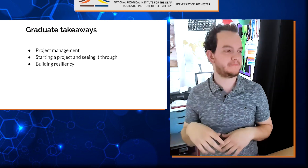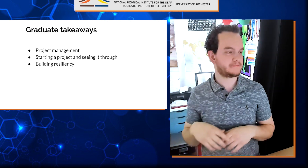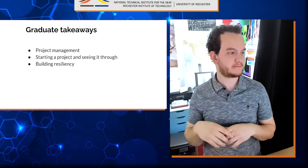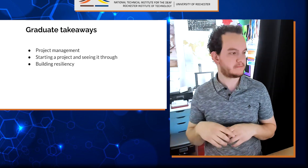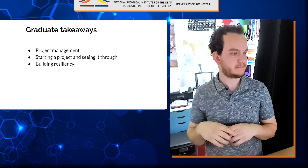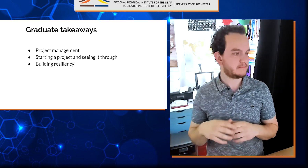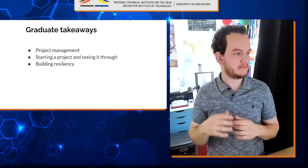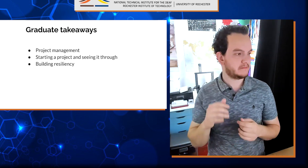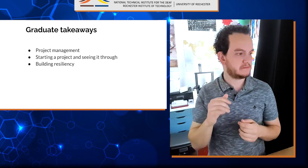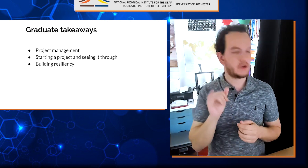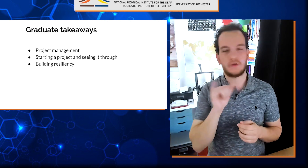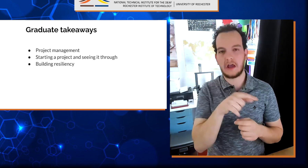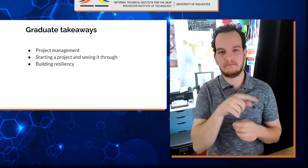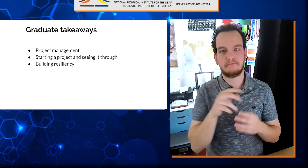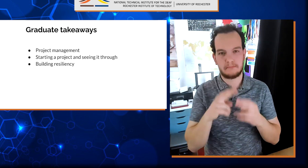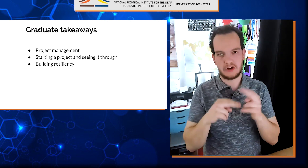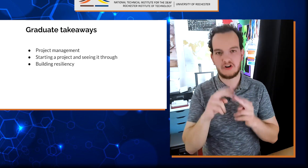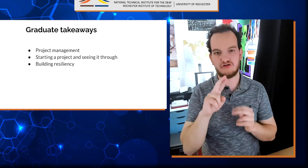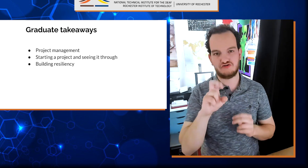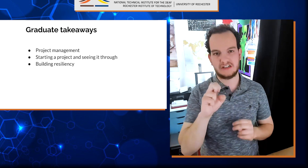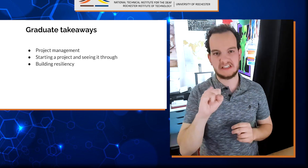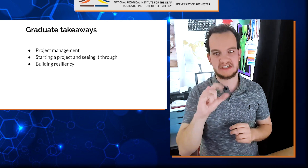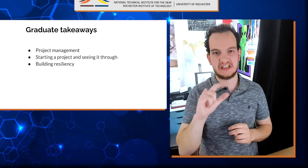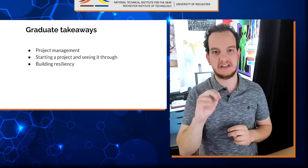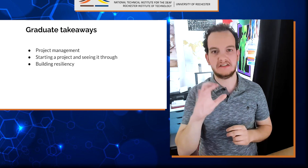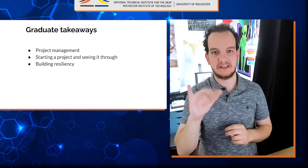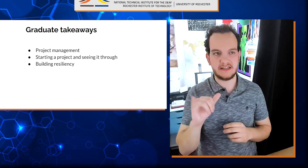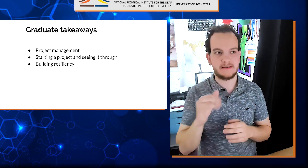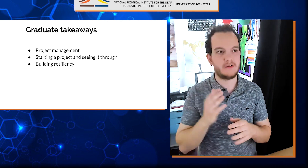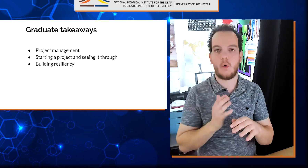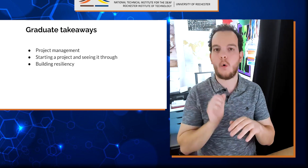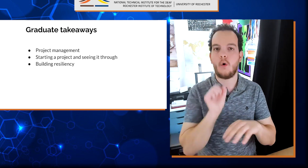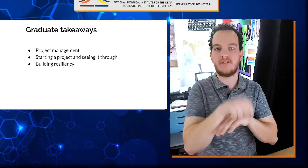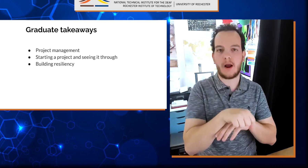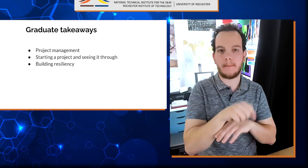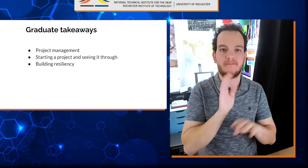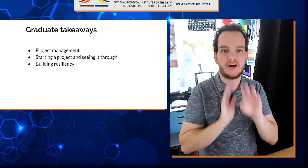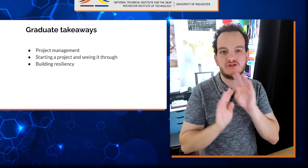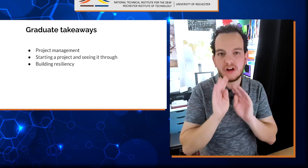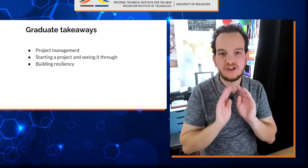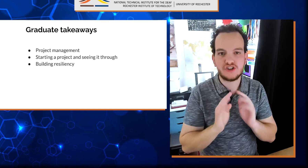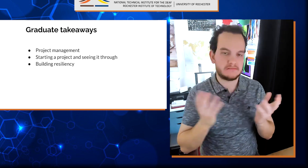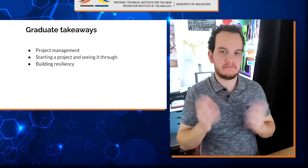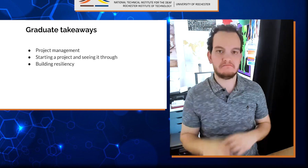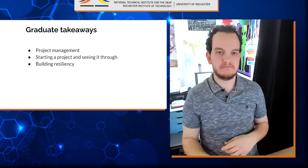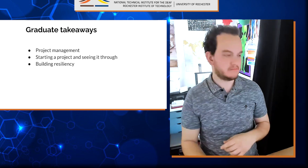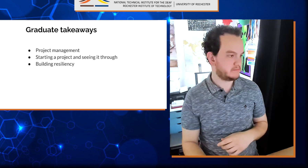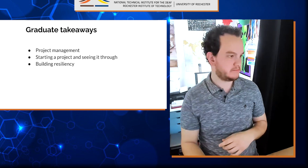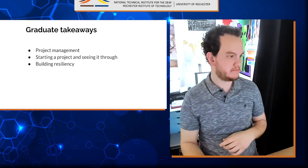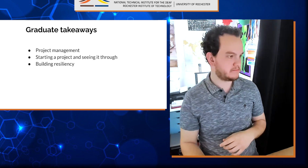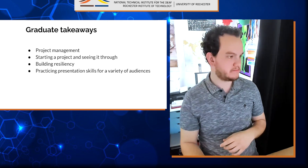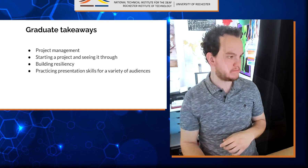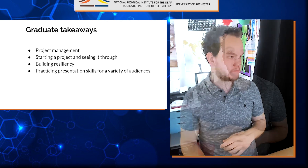in the second part of this presentation. So again, building resiliency, being able to overcome frustrations.